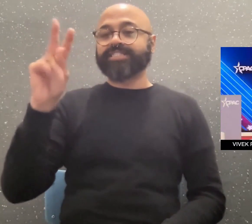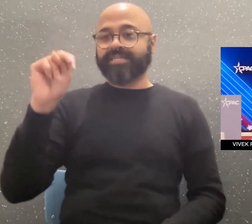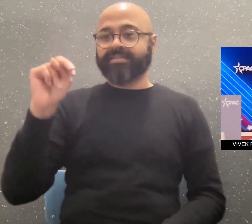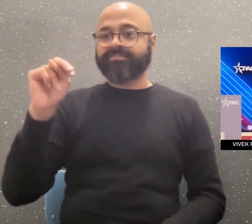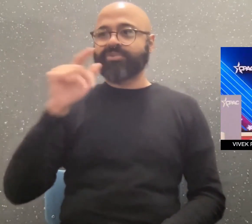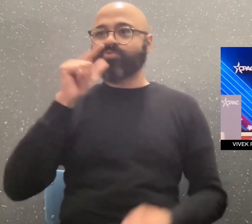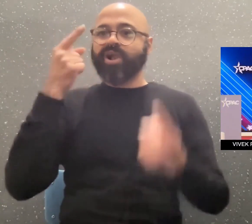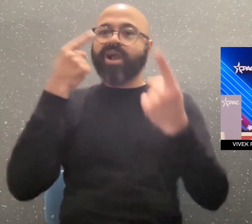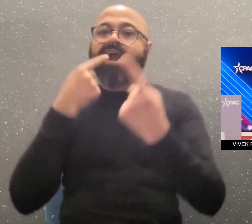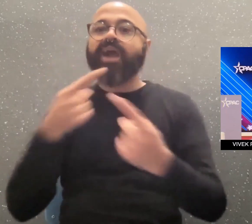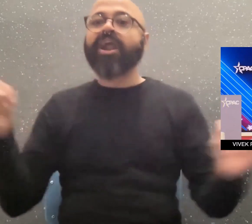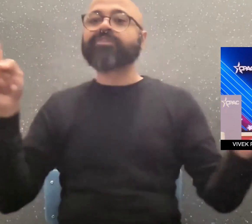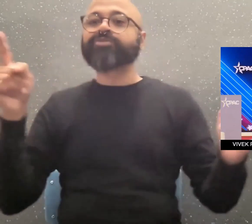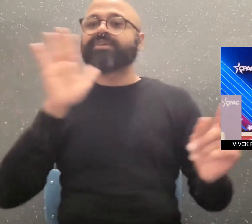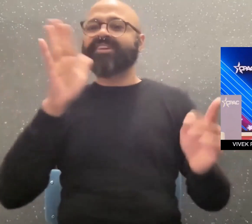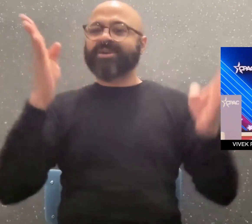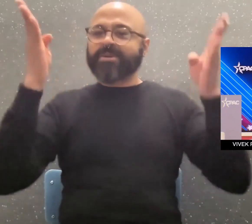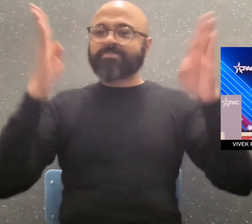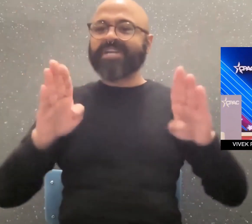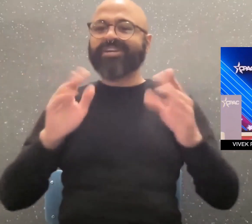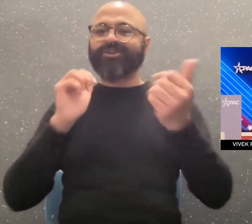she announced her bid to run last week